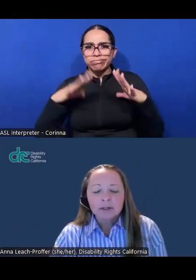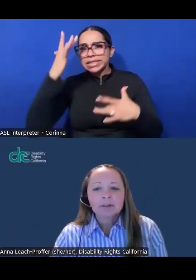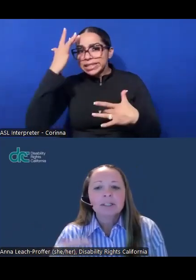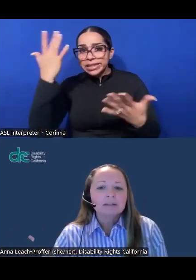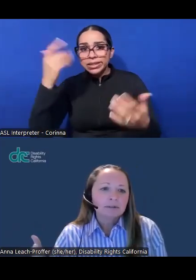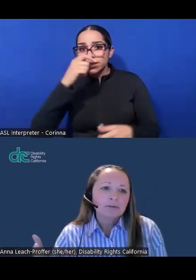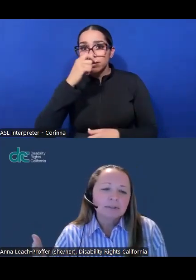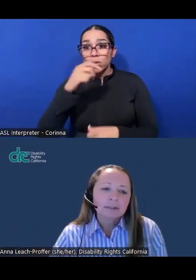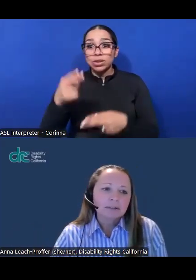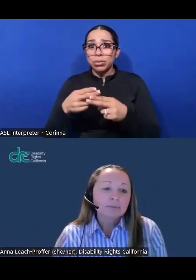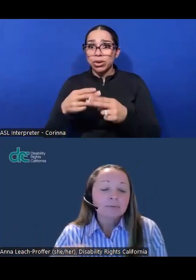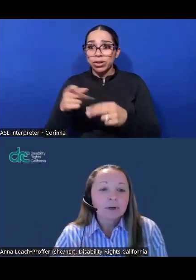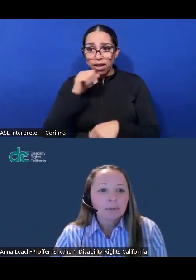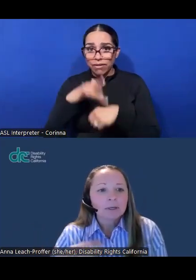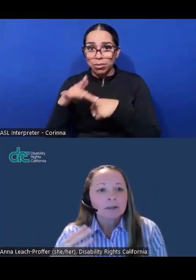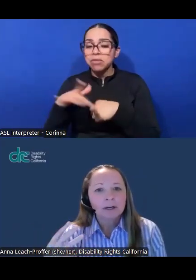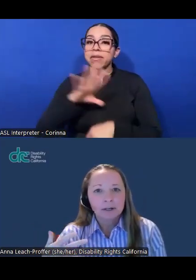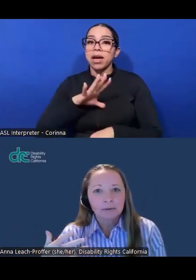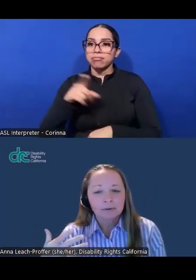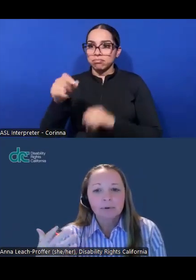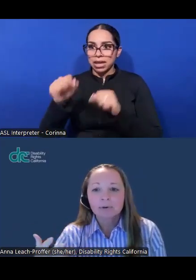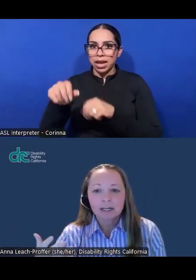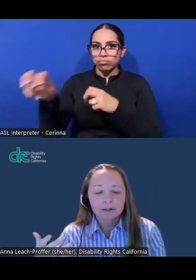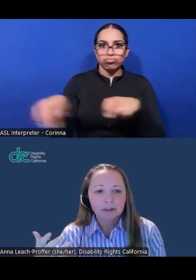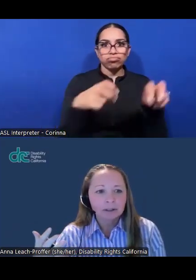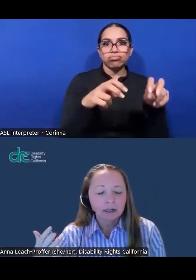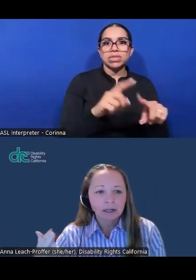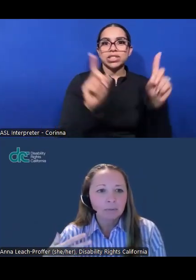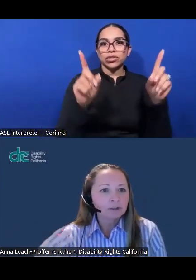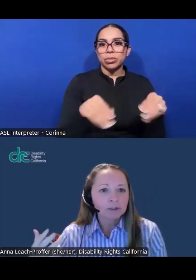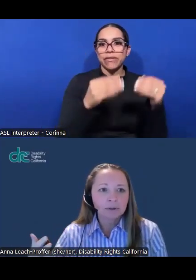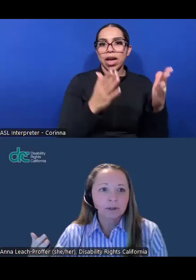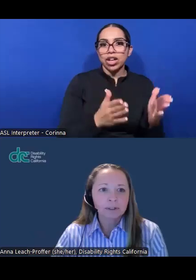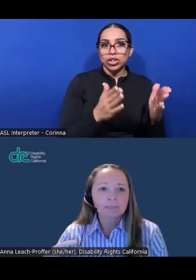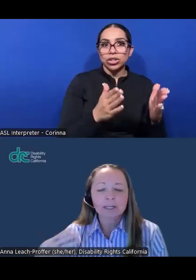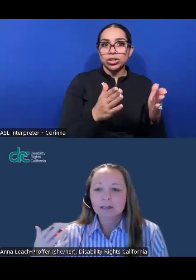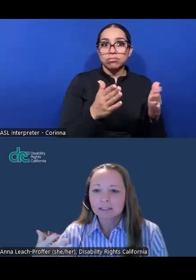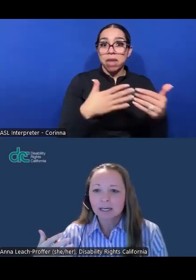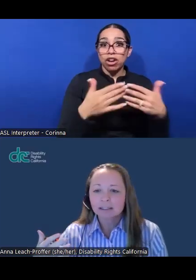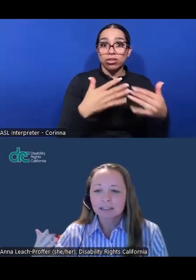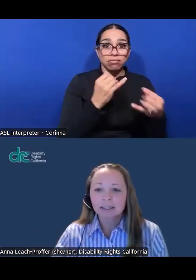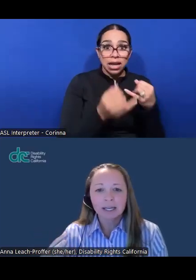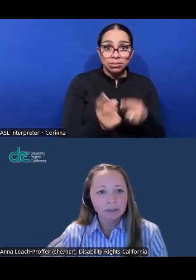could get services from another provider on short notice by contacting the county